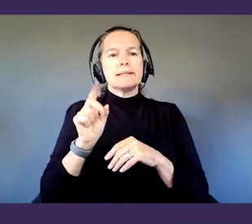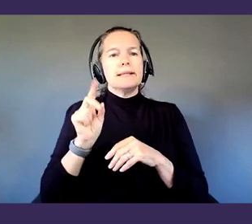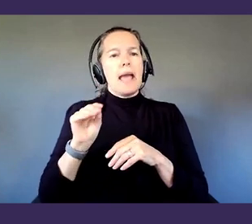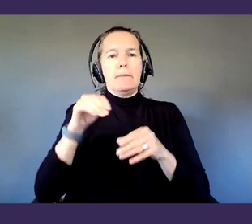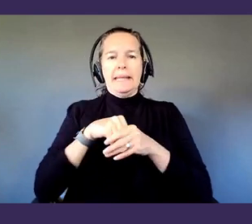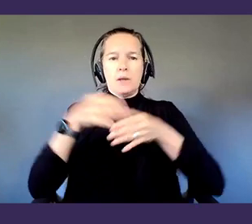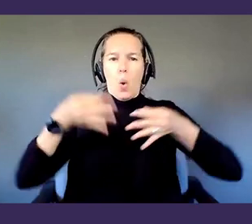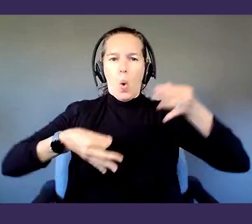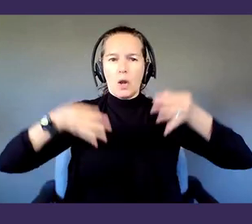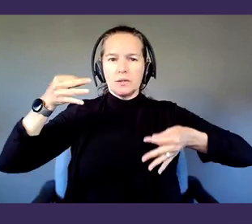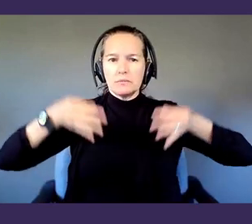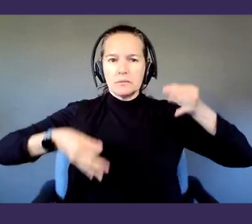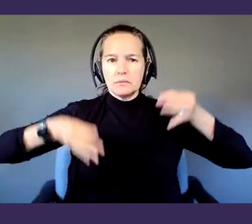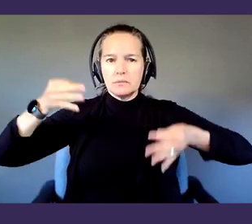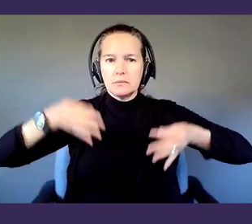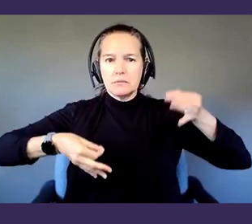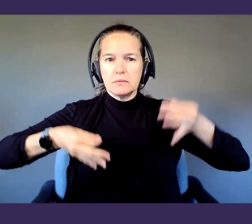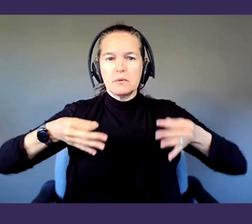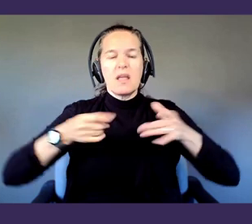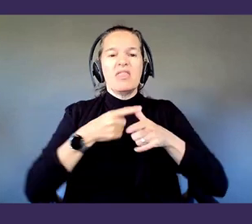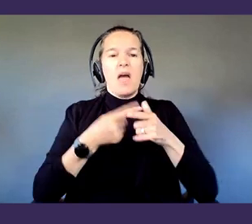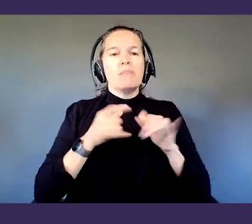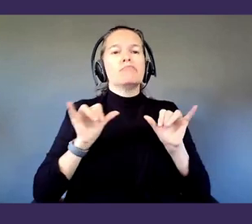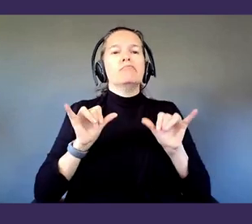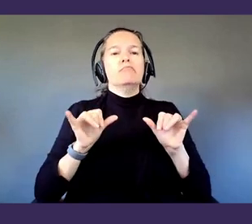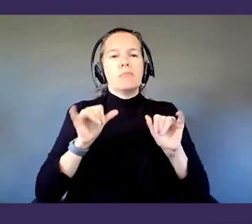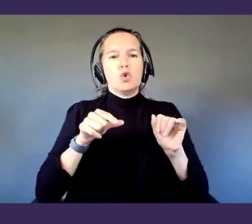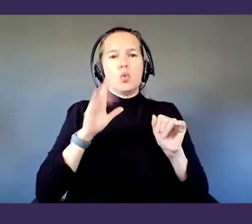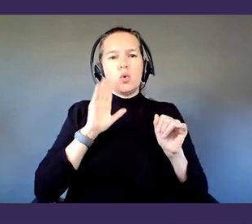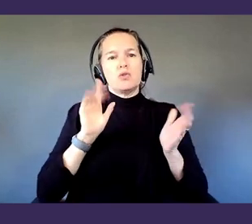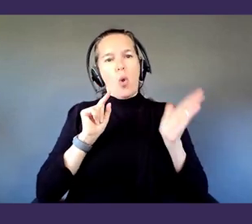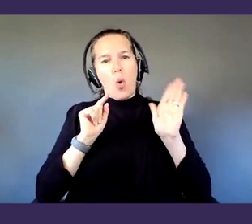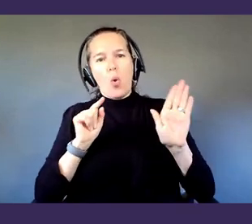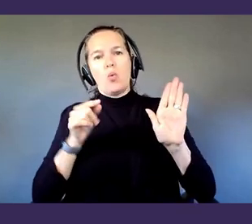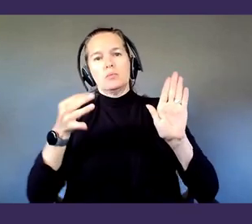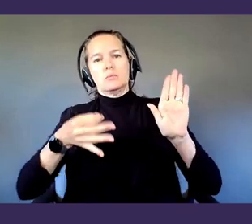that is something that, you know, then you would go and present to the court, but if you wanna use it,